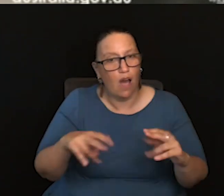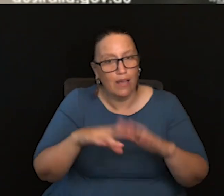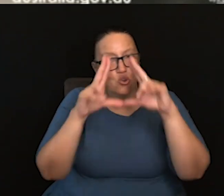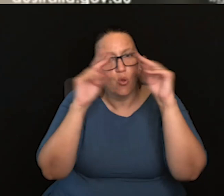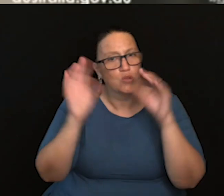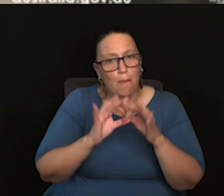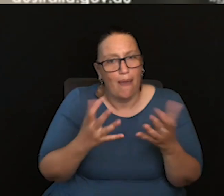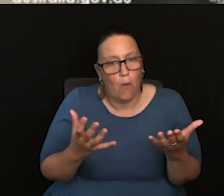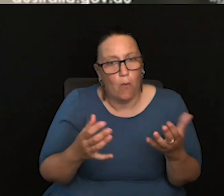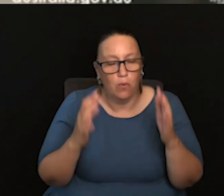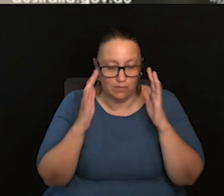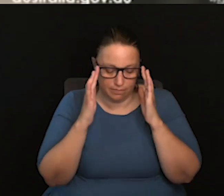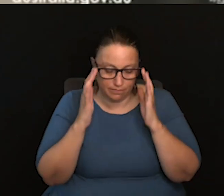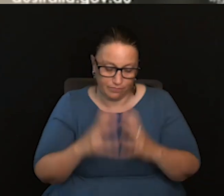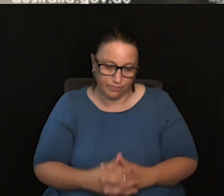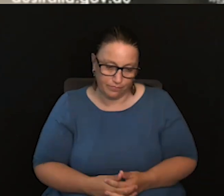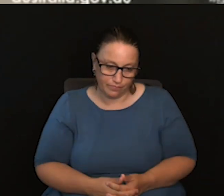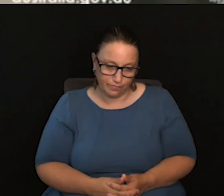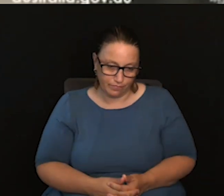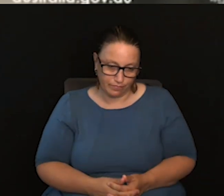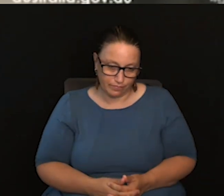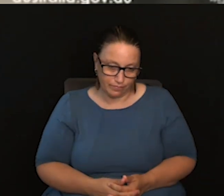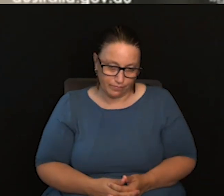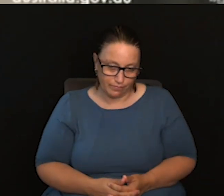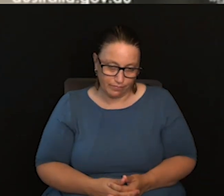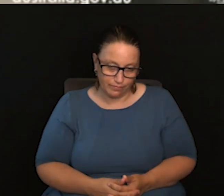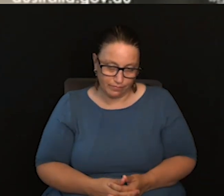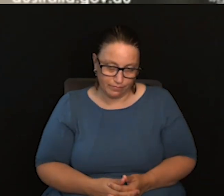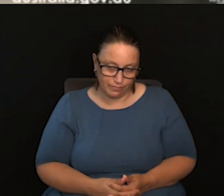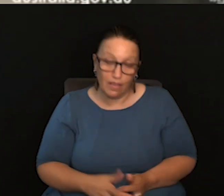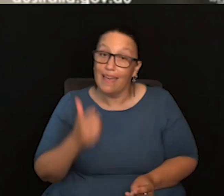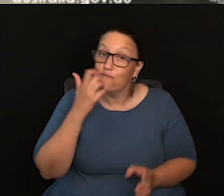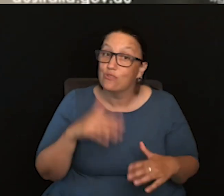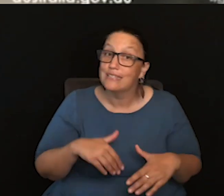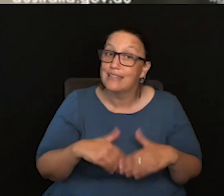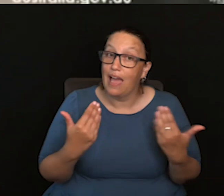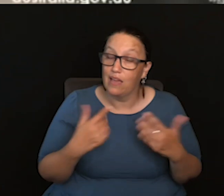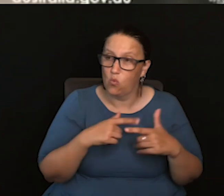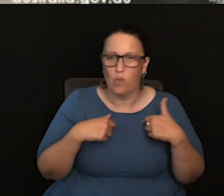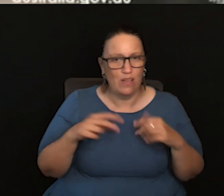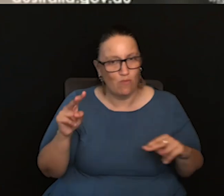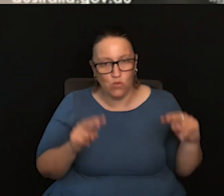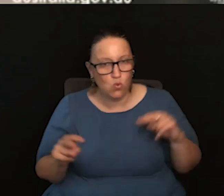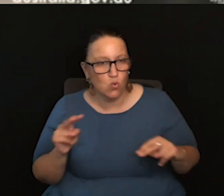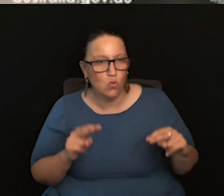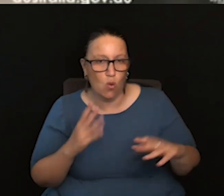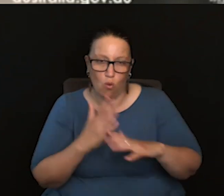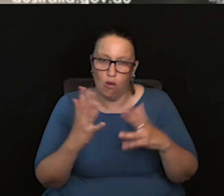It is important to understand that we have a 99% vaccination rate amongst aged care staff.